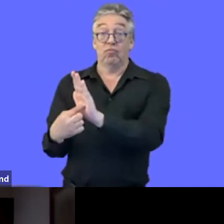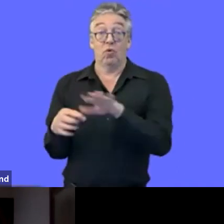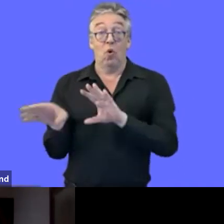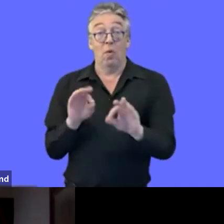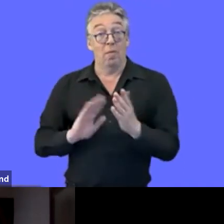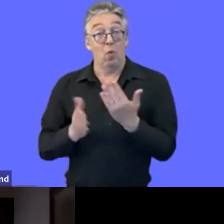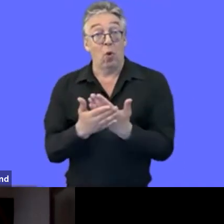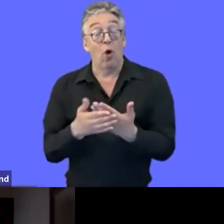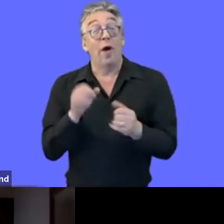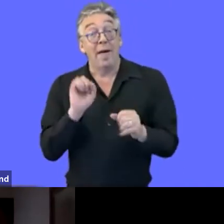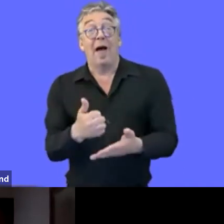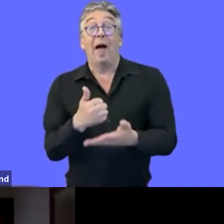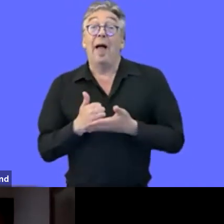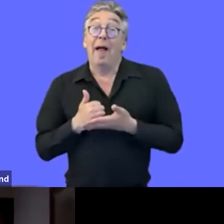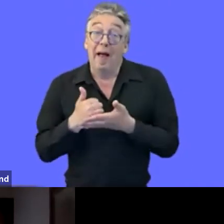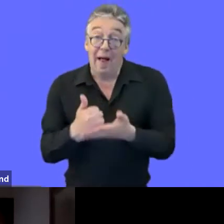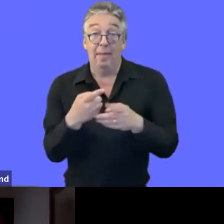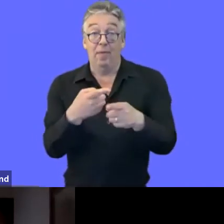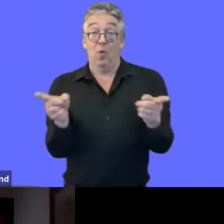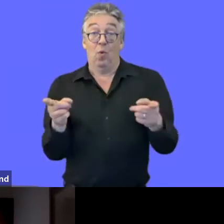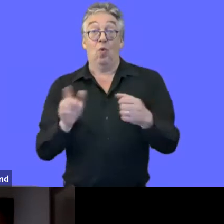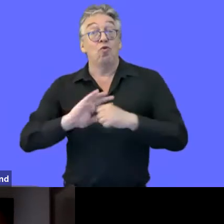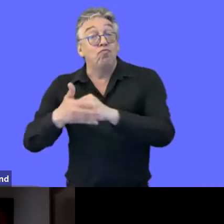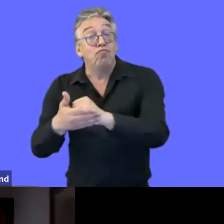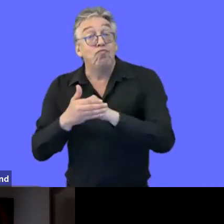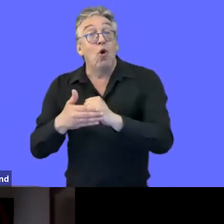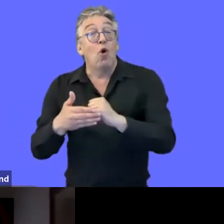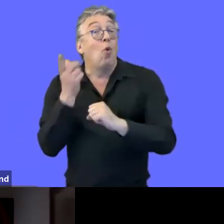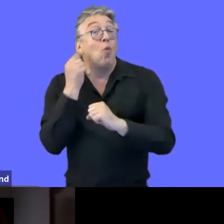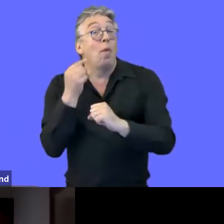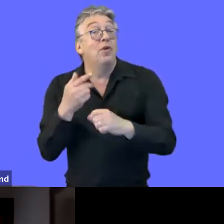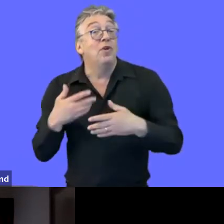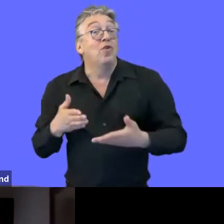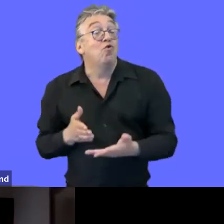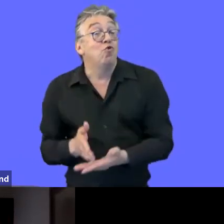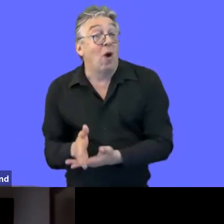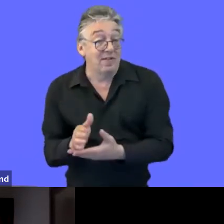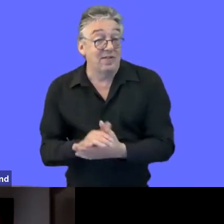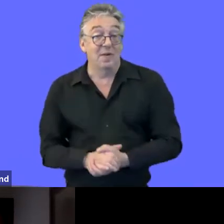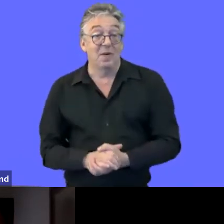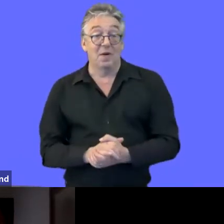I think the importance of this webinar is also to draw the connections between CEDAW and CRPD